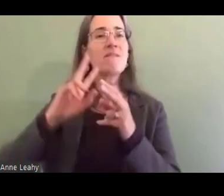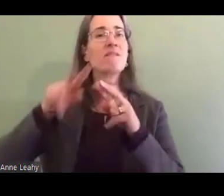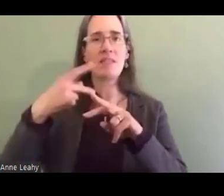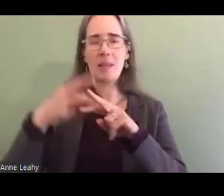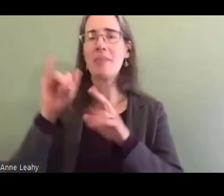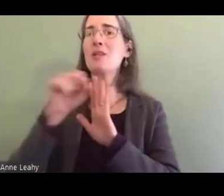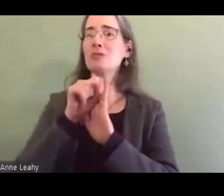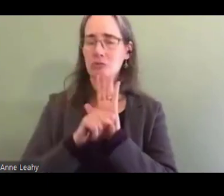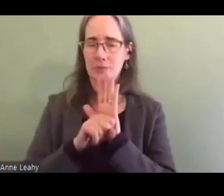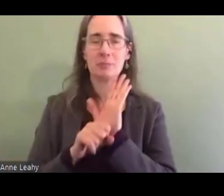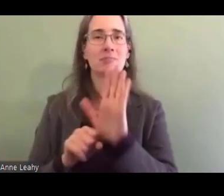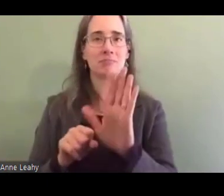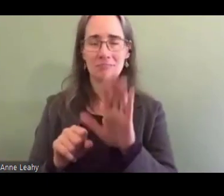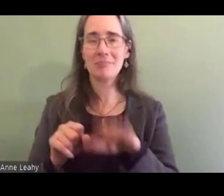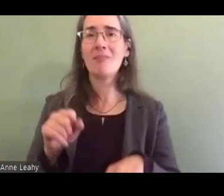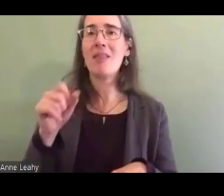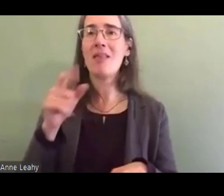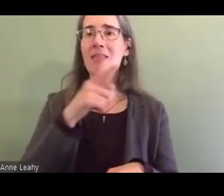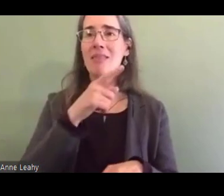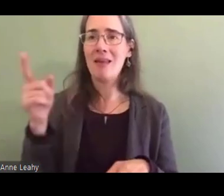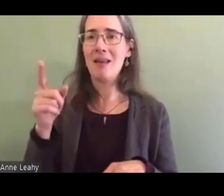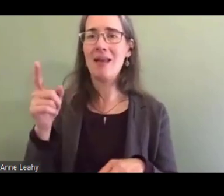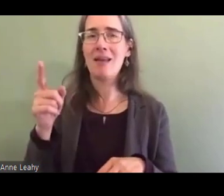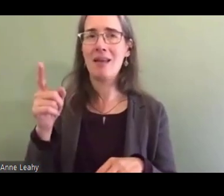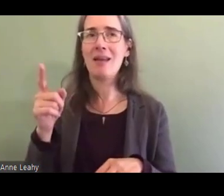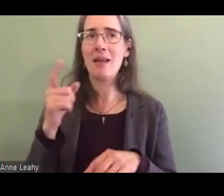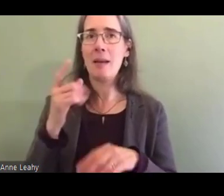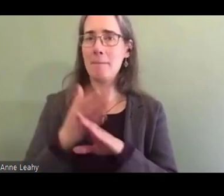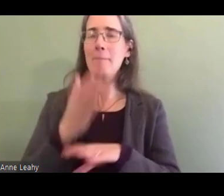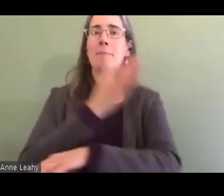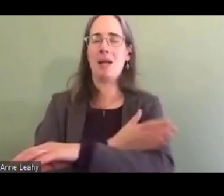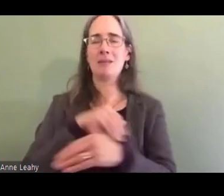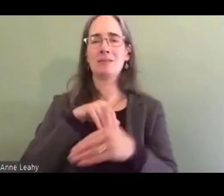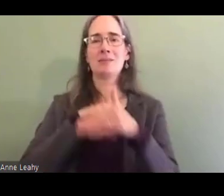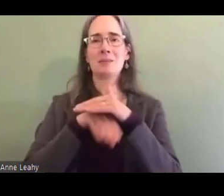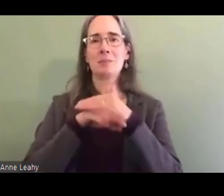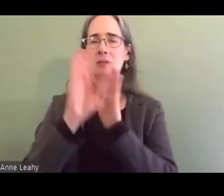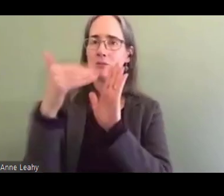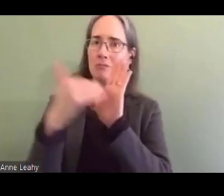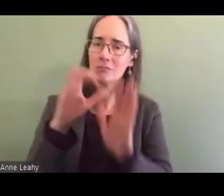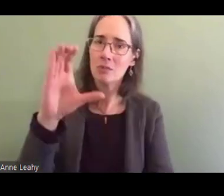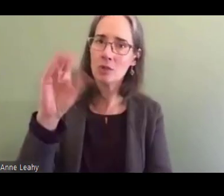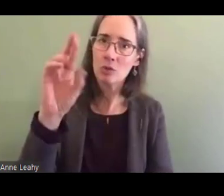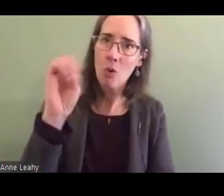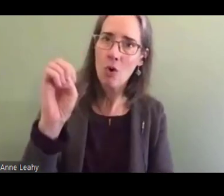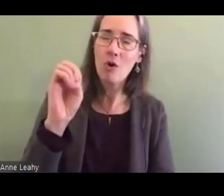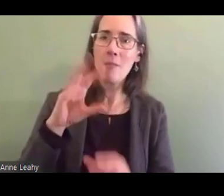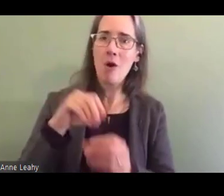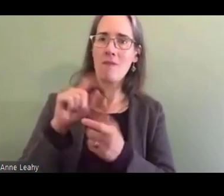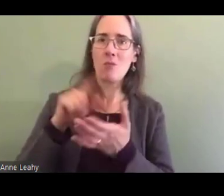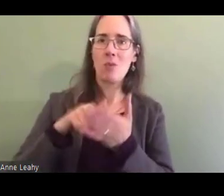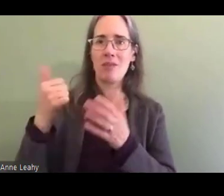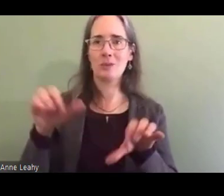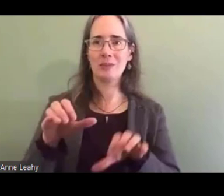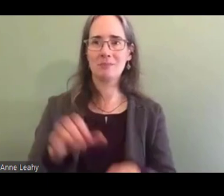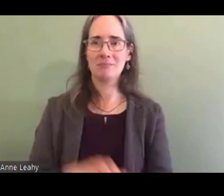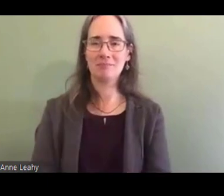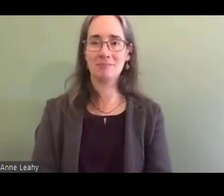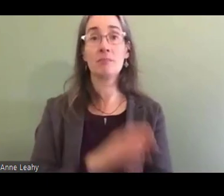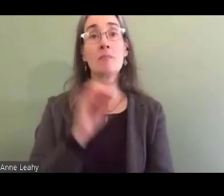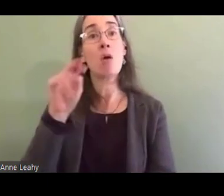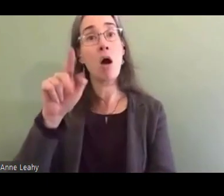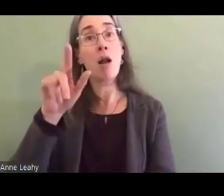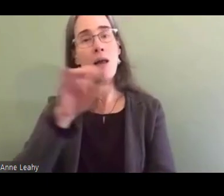They have made accessibility a core part of what they are doing, online and in the stores.